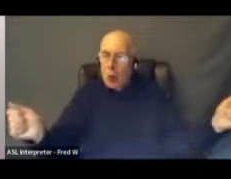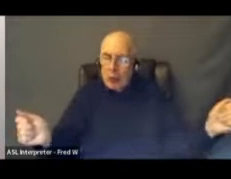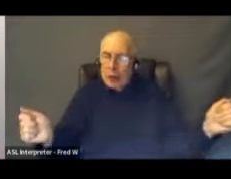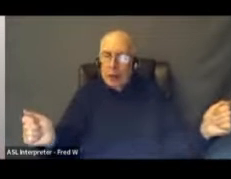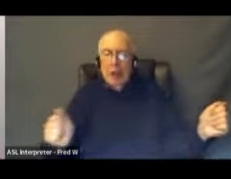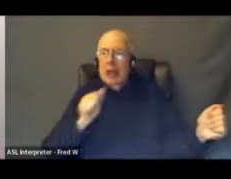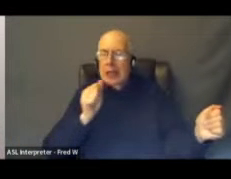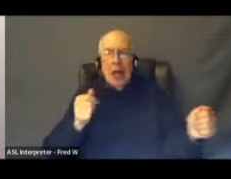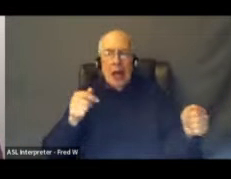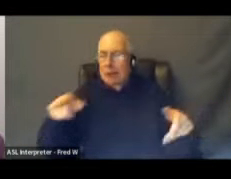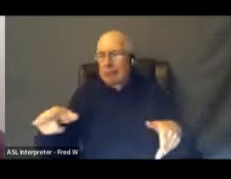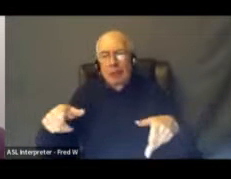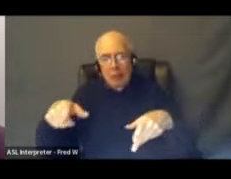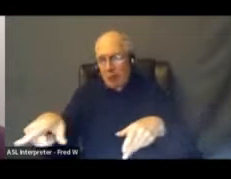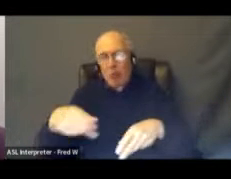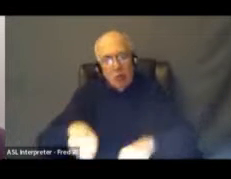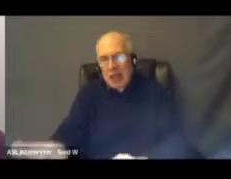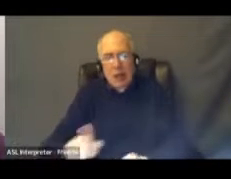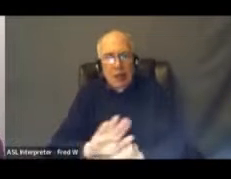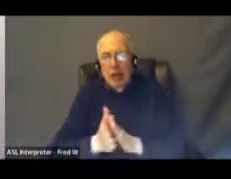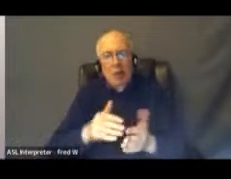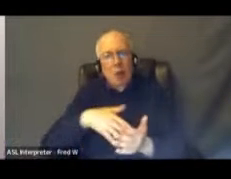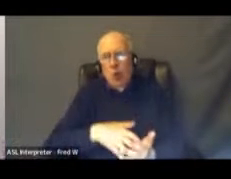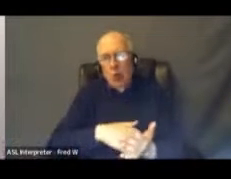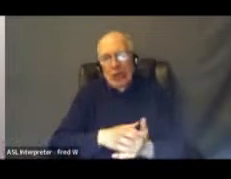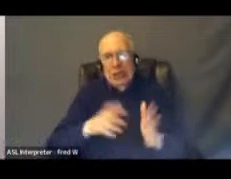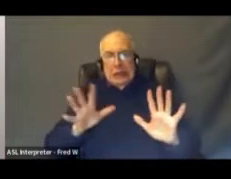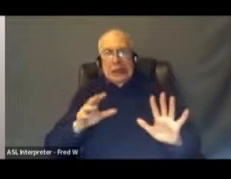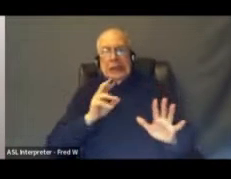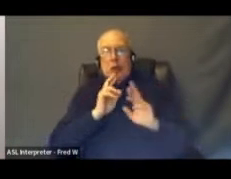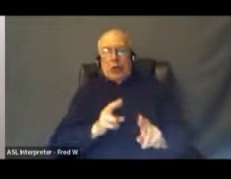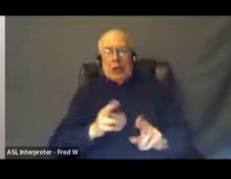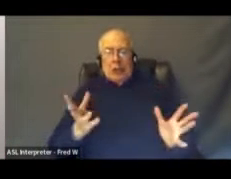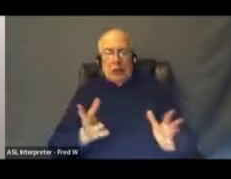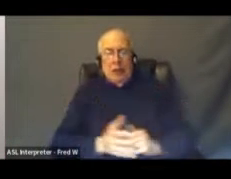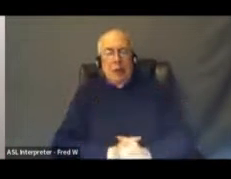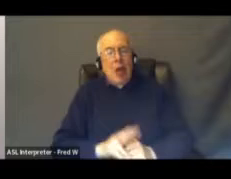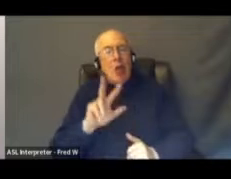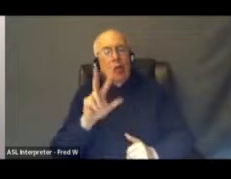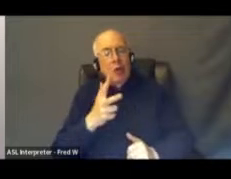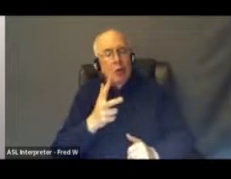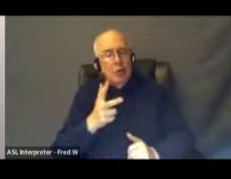vulnerable. The third step is then to go over the Symptoms Questionnaire. I like to phrase